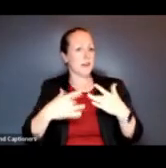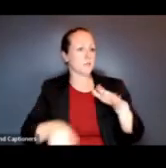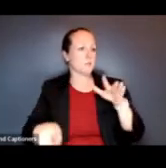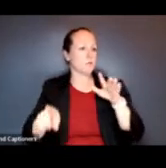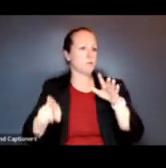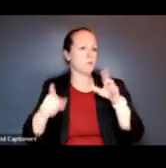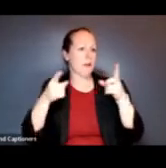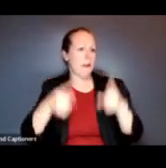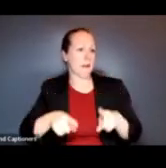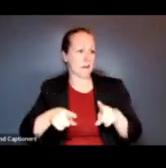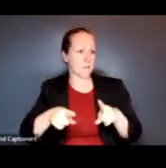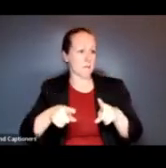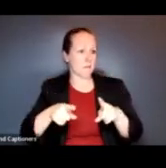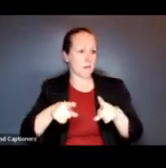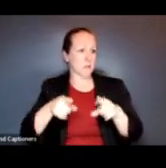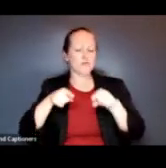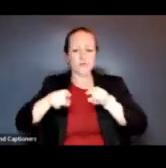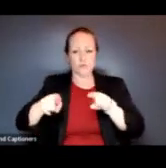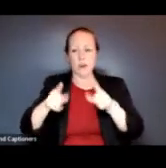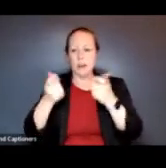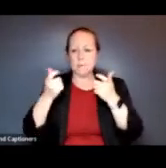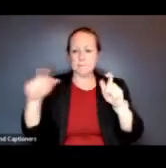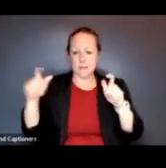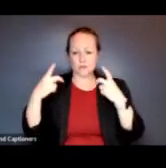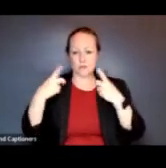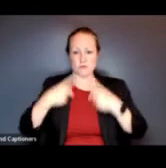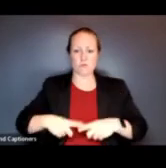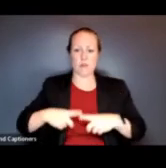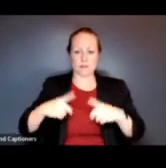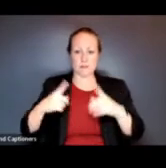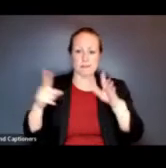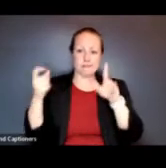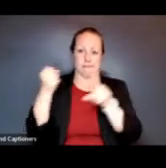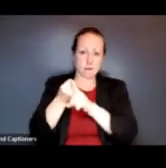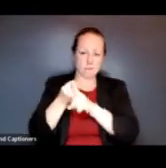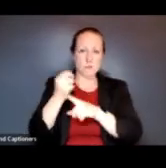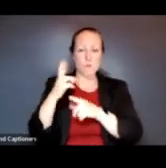a major depressive episode, or prolonged depression that may